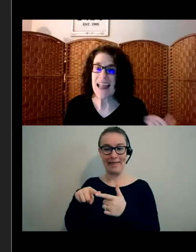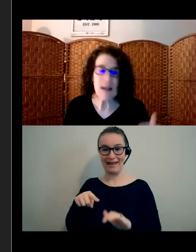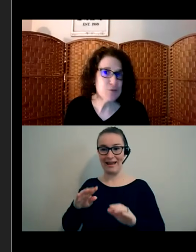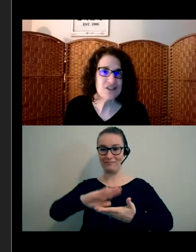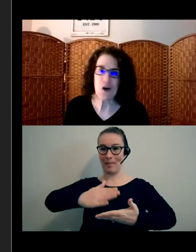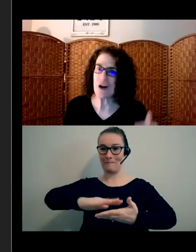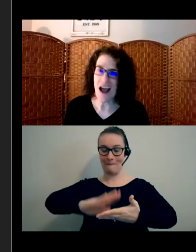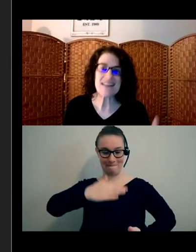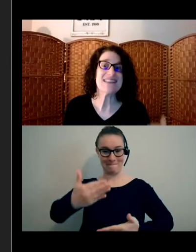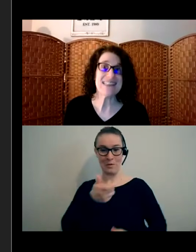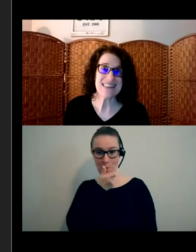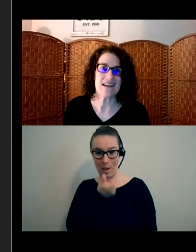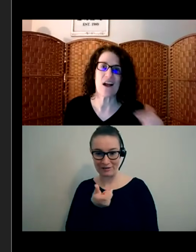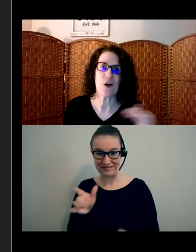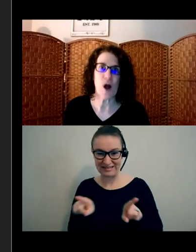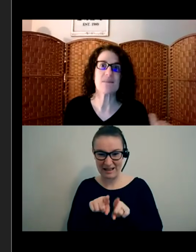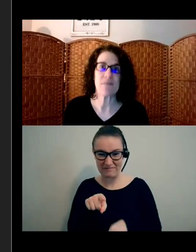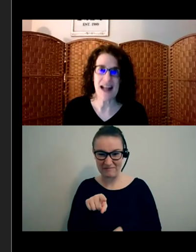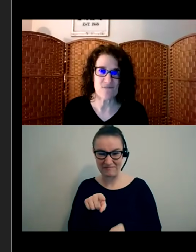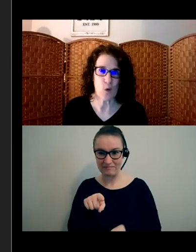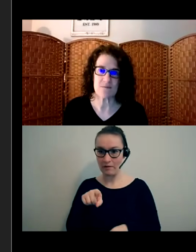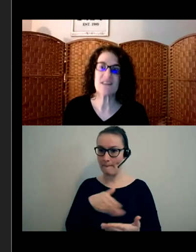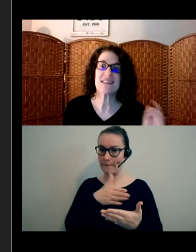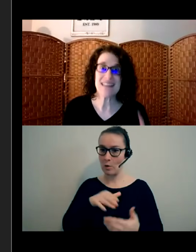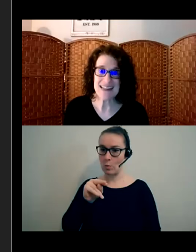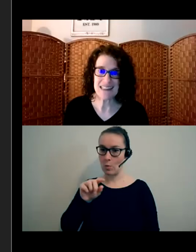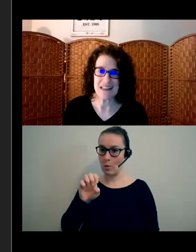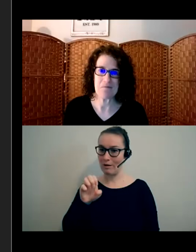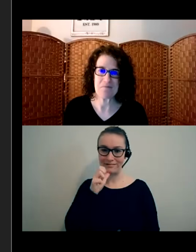Captions are not consistent across platforms. Test them.